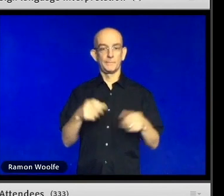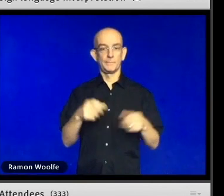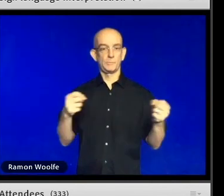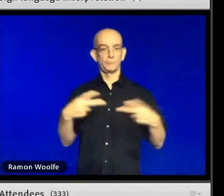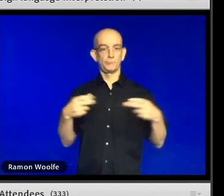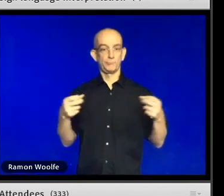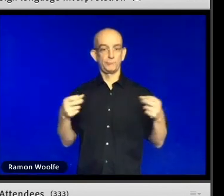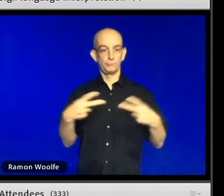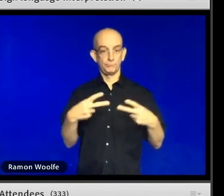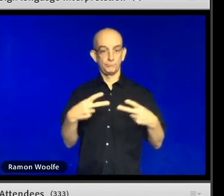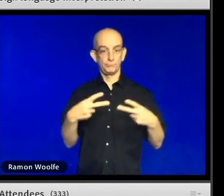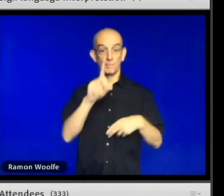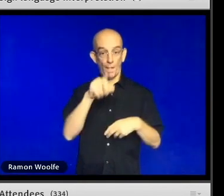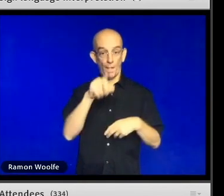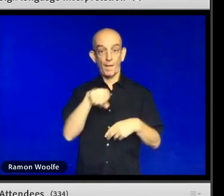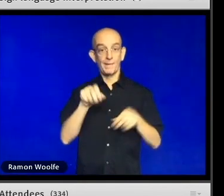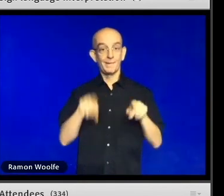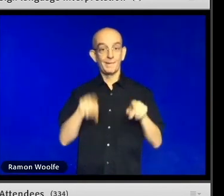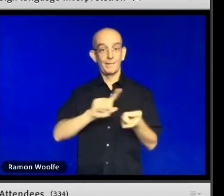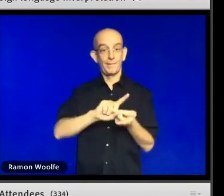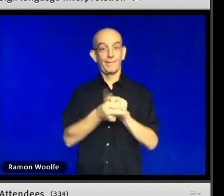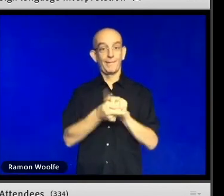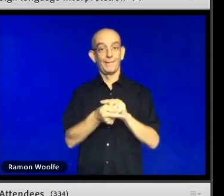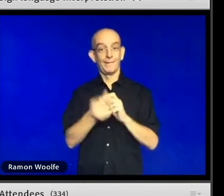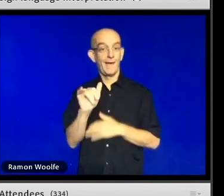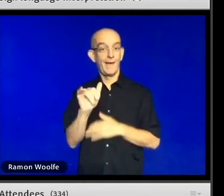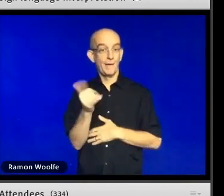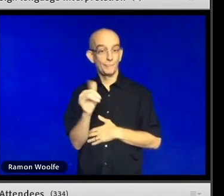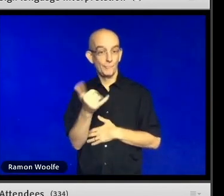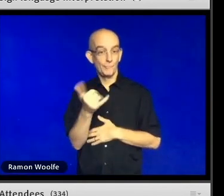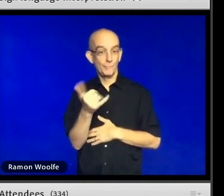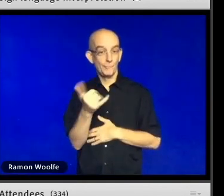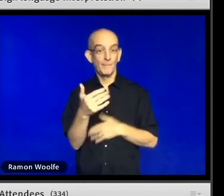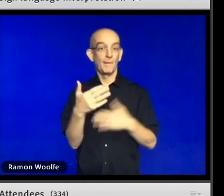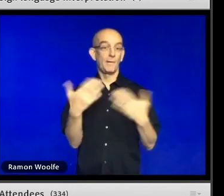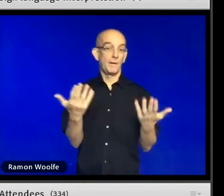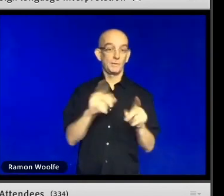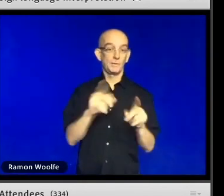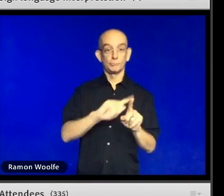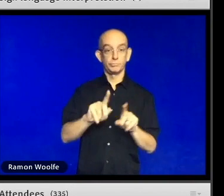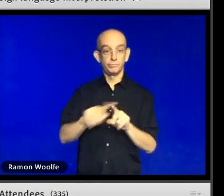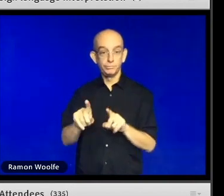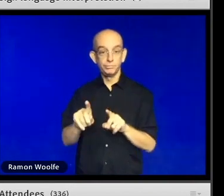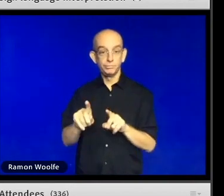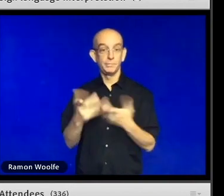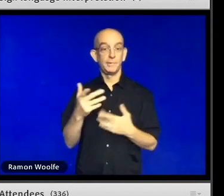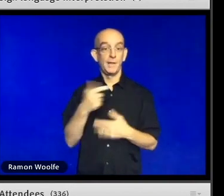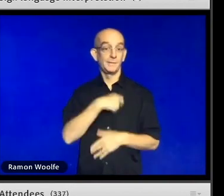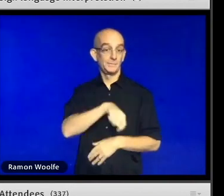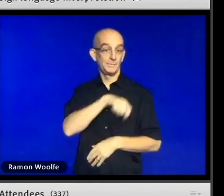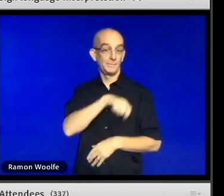languages simply by using the dropdown selector in the middle of the caption box. If you find